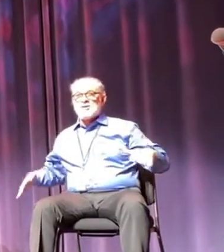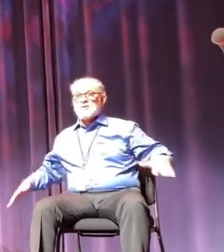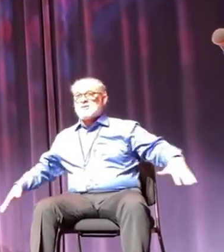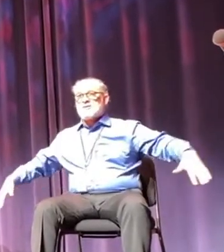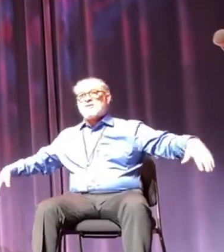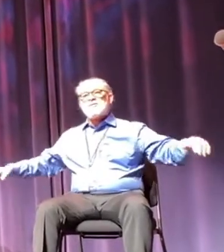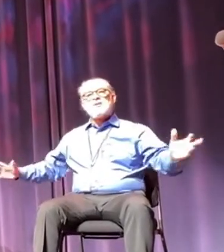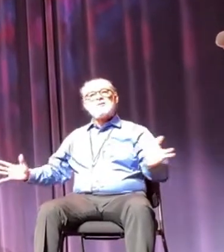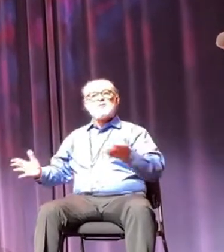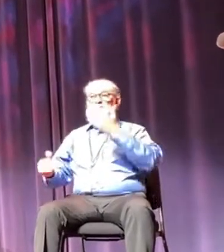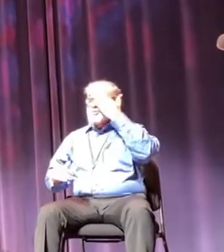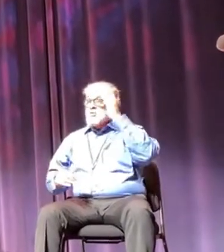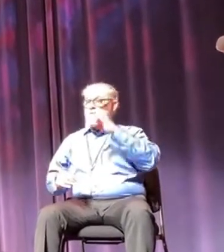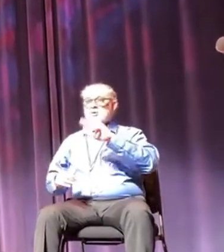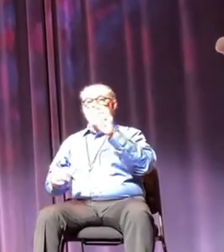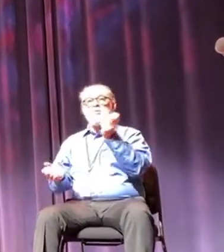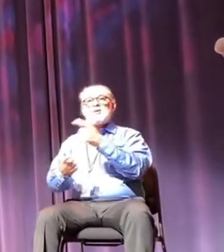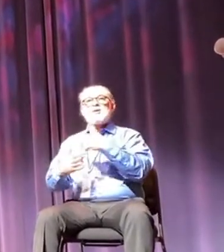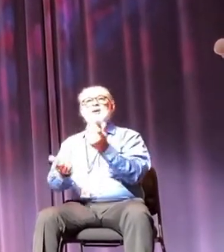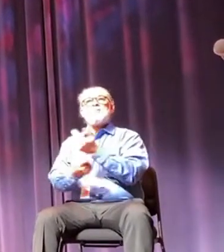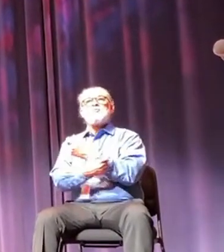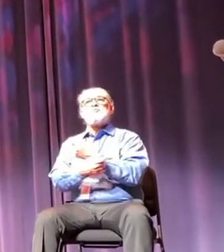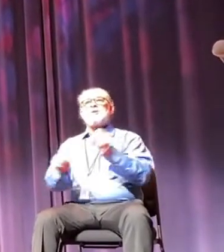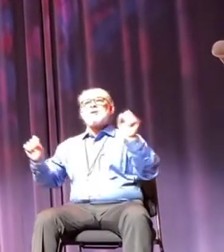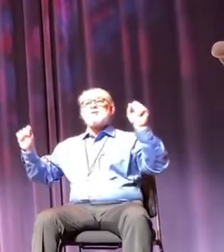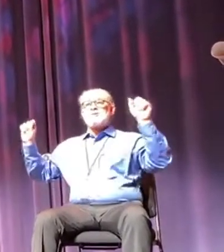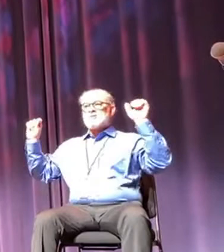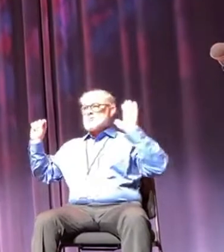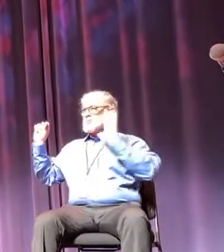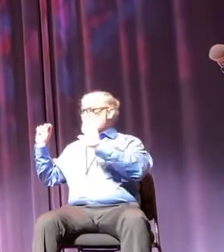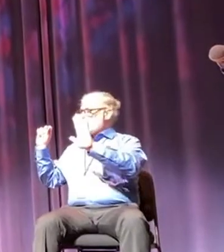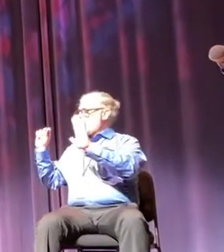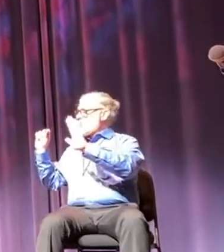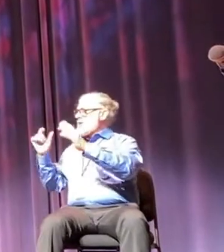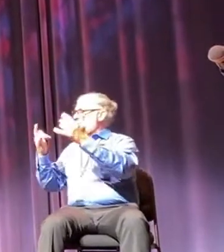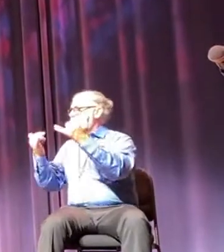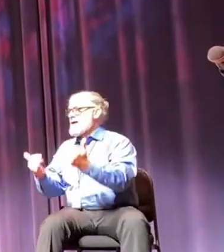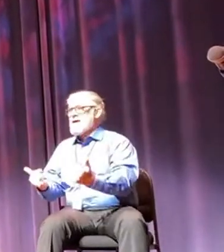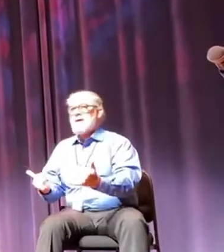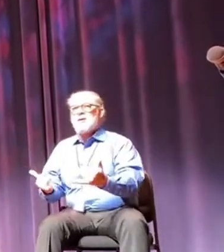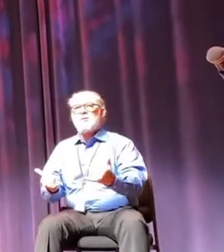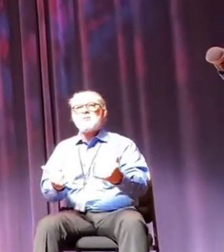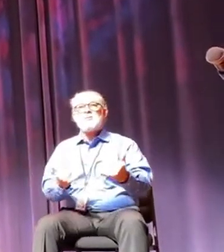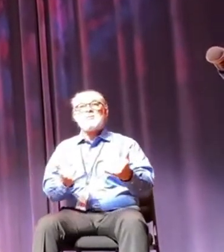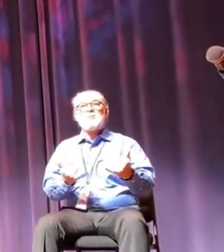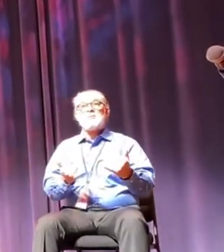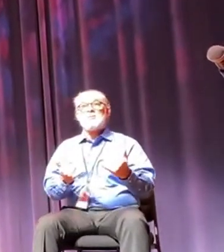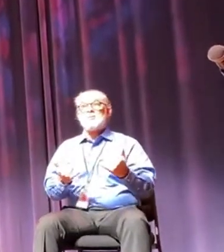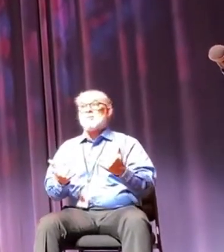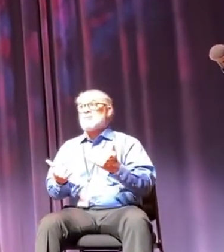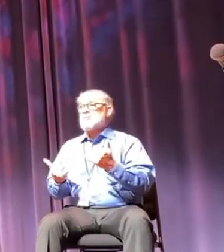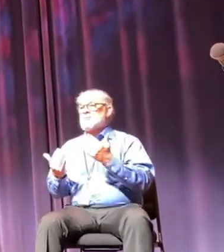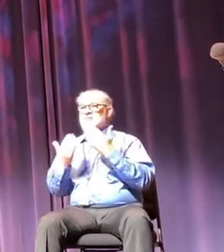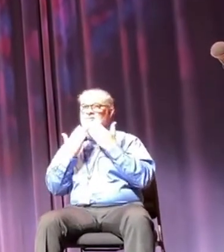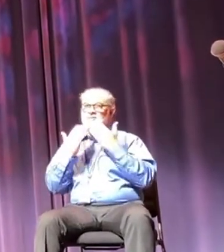Know liberation is yours now. Thank you.